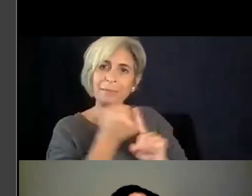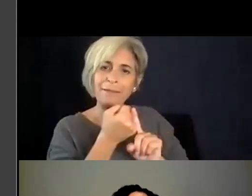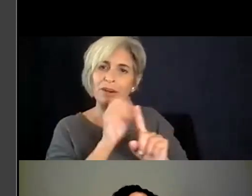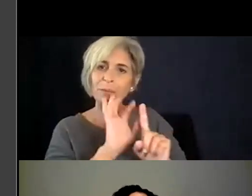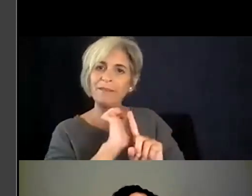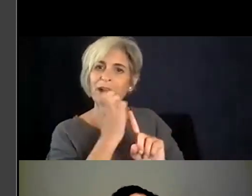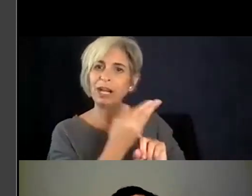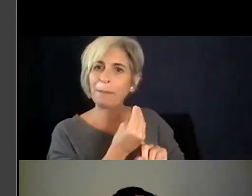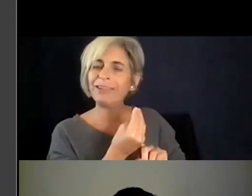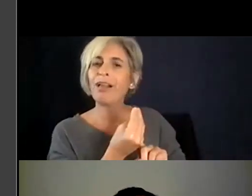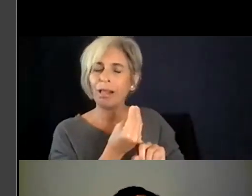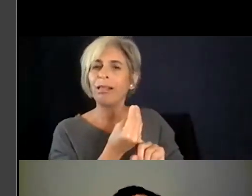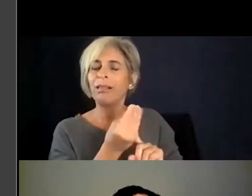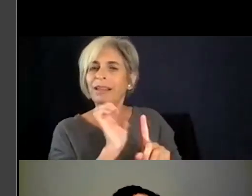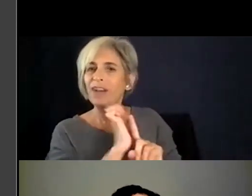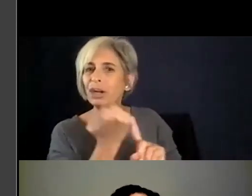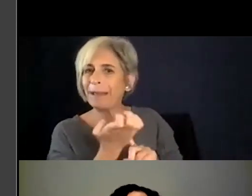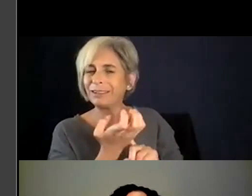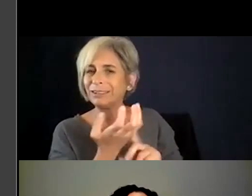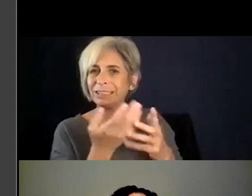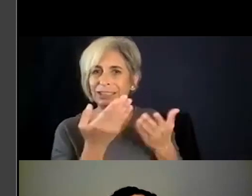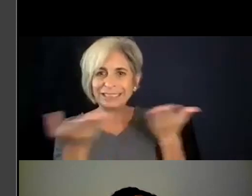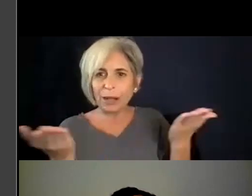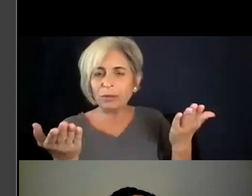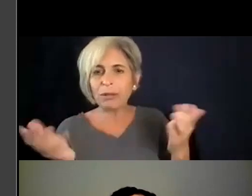So, some examples include noise cancelling headphones.